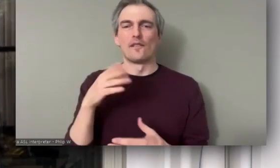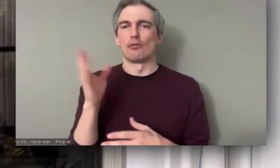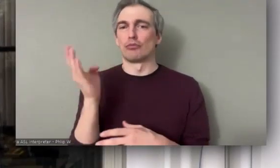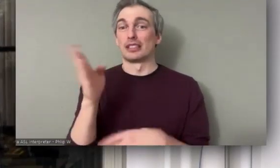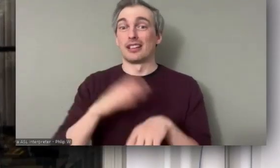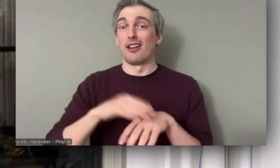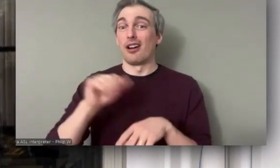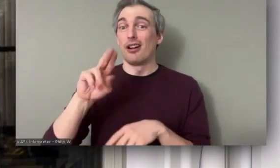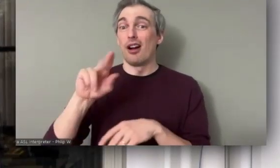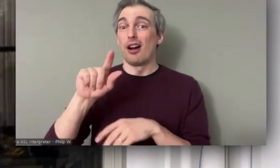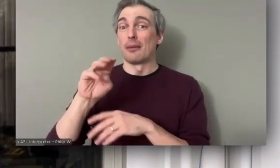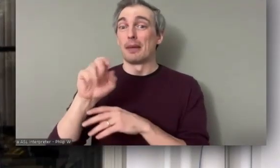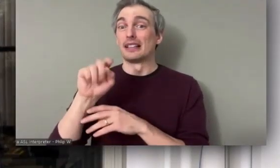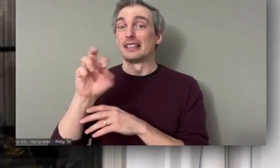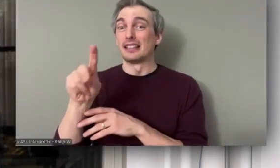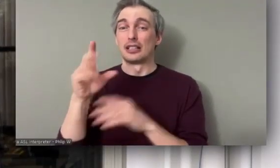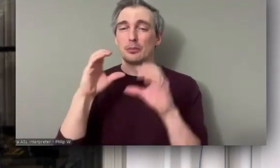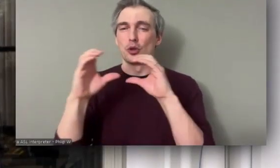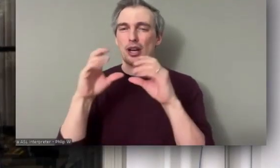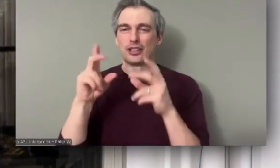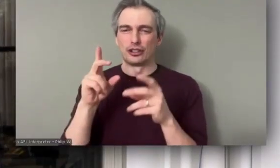But that's another area. Thank you.